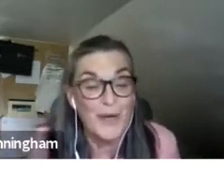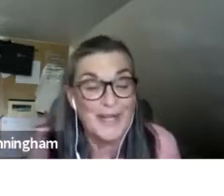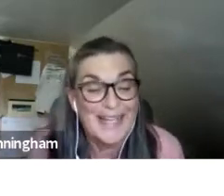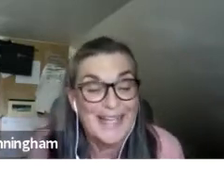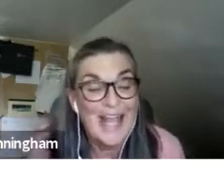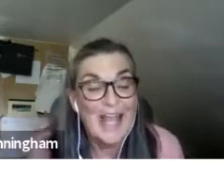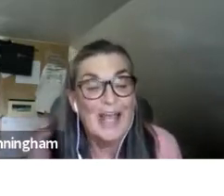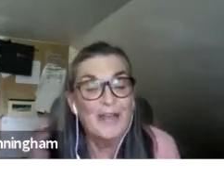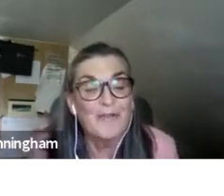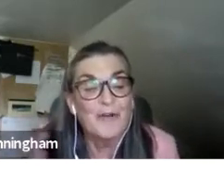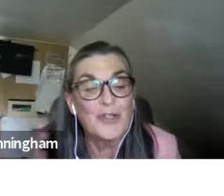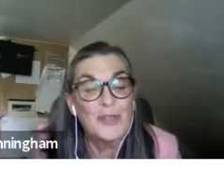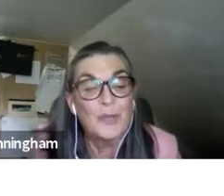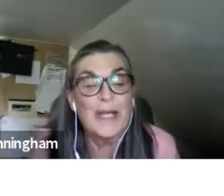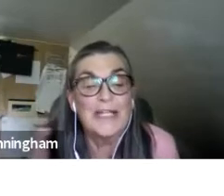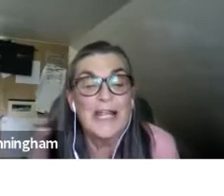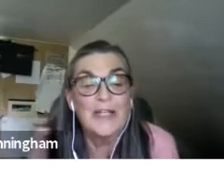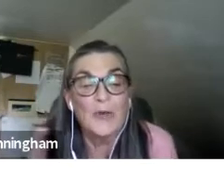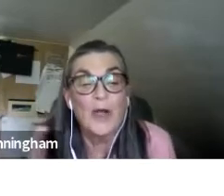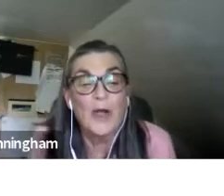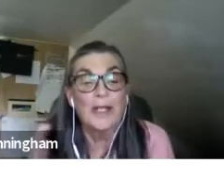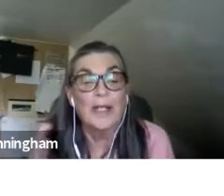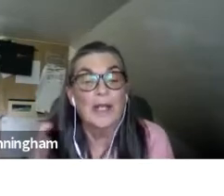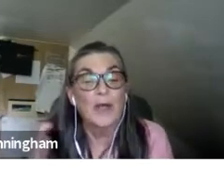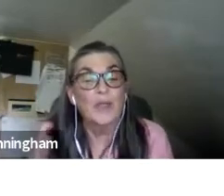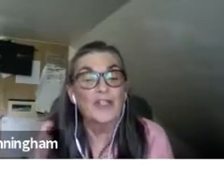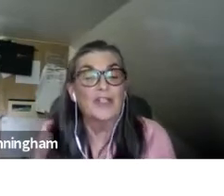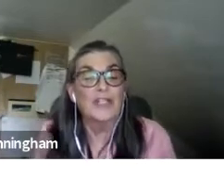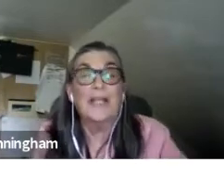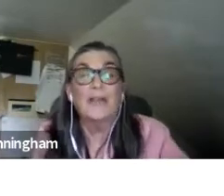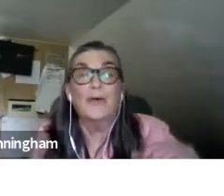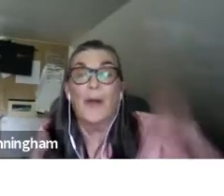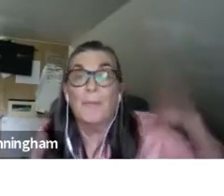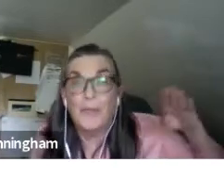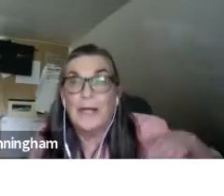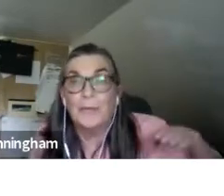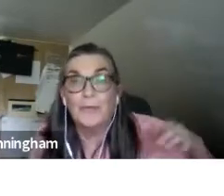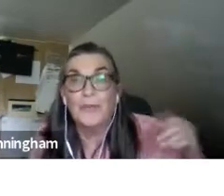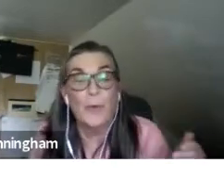. The first is raised line drawing, which is either up or down. So